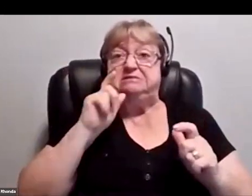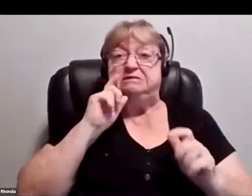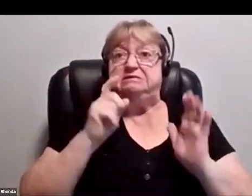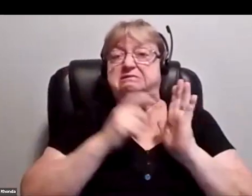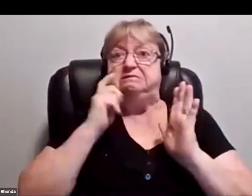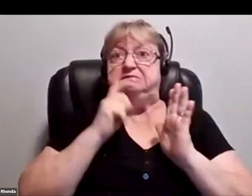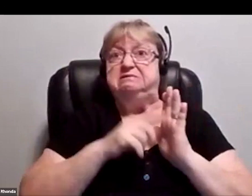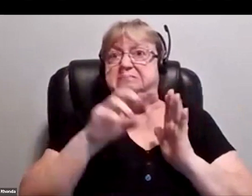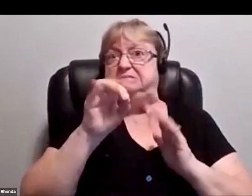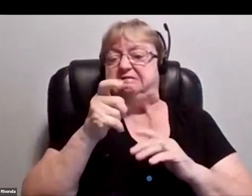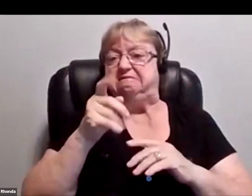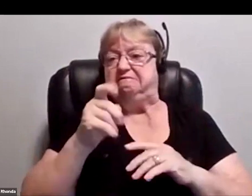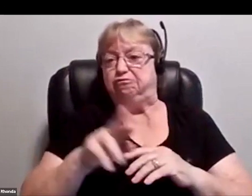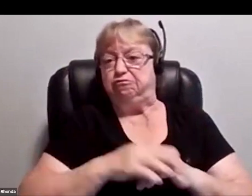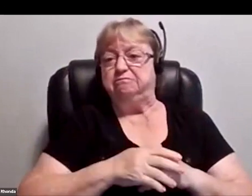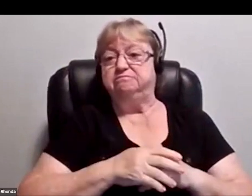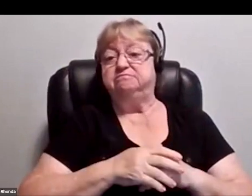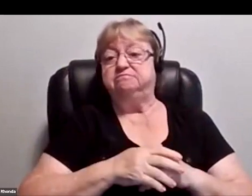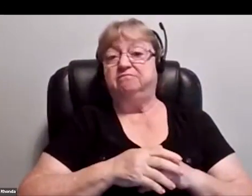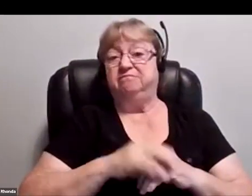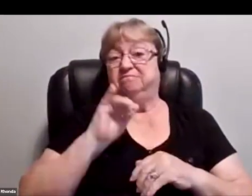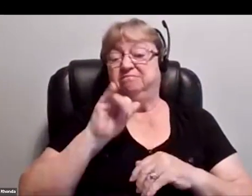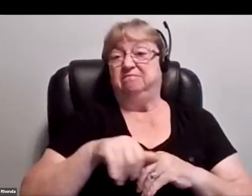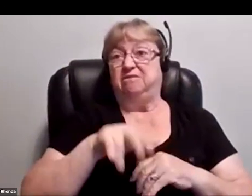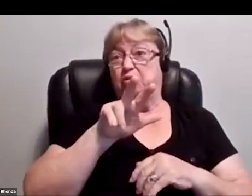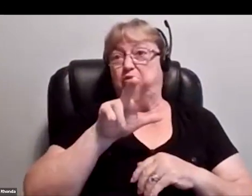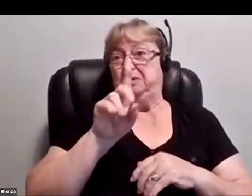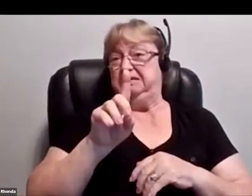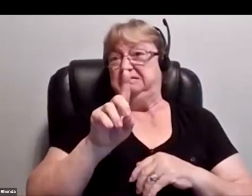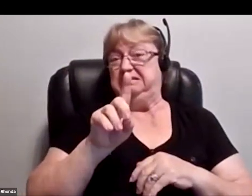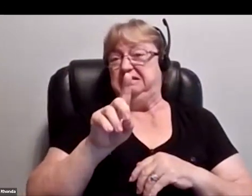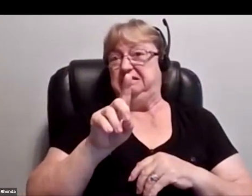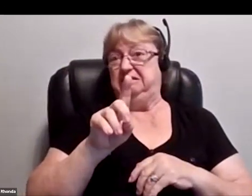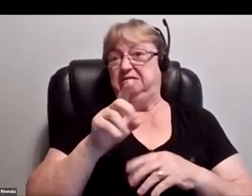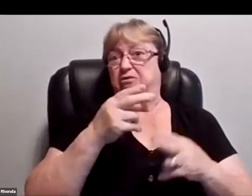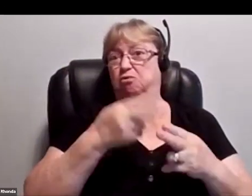The detector itself is a 3D array of what we call digital optical modules.